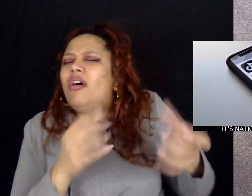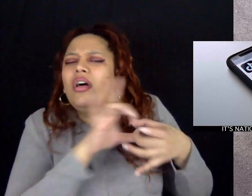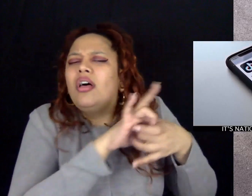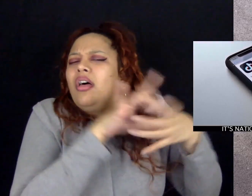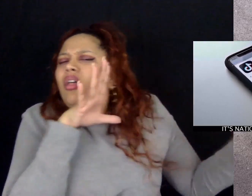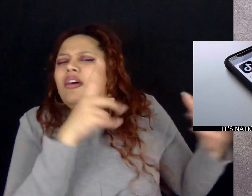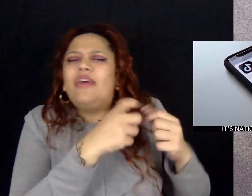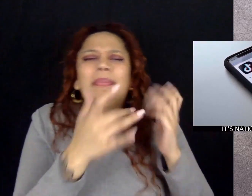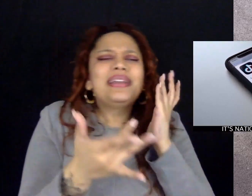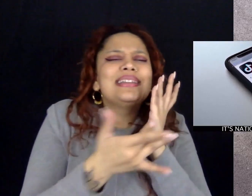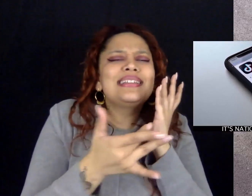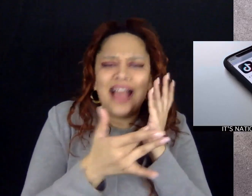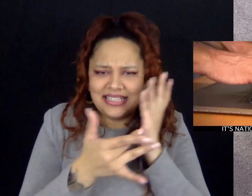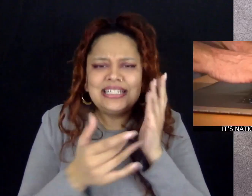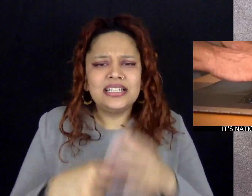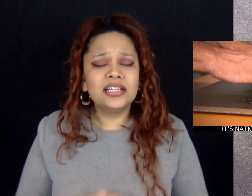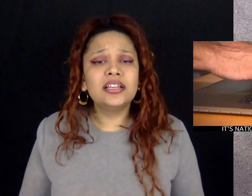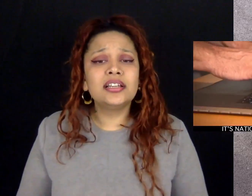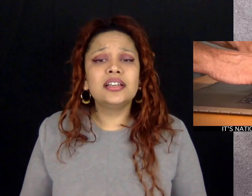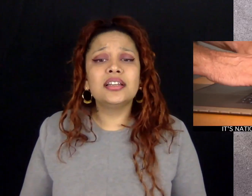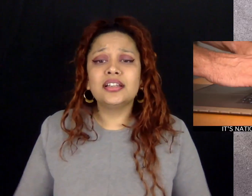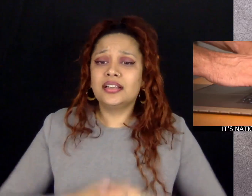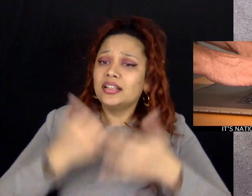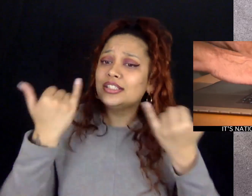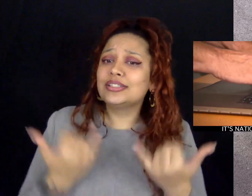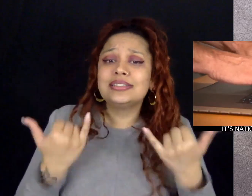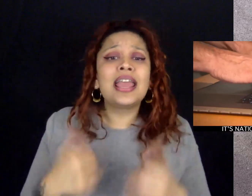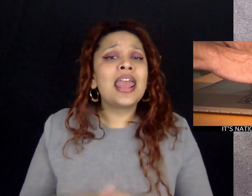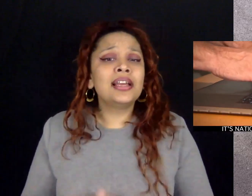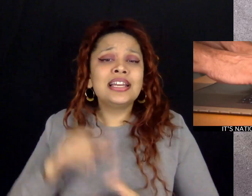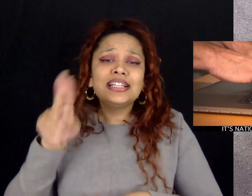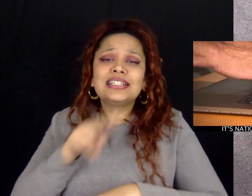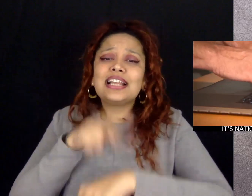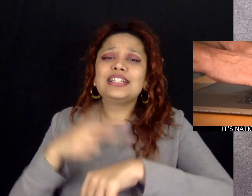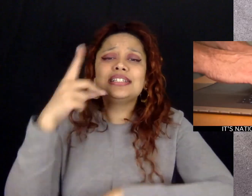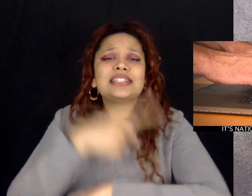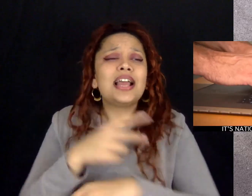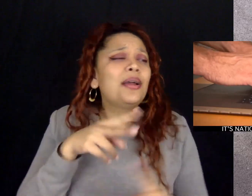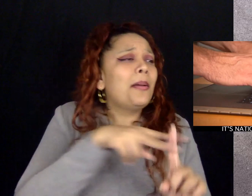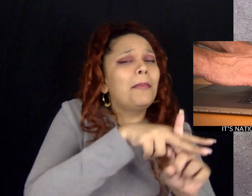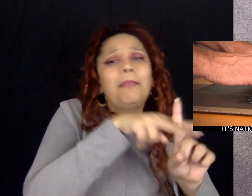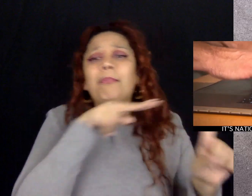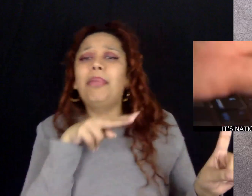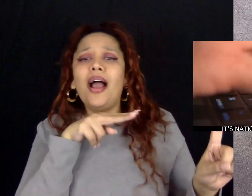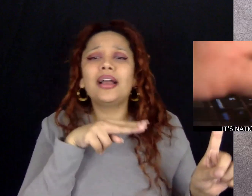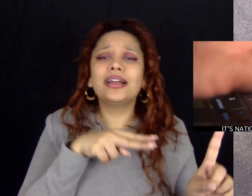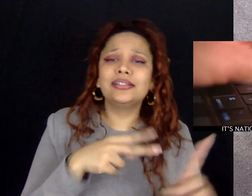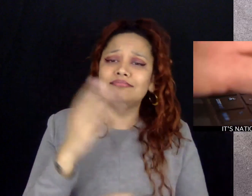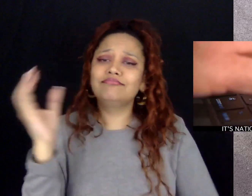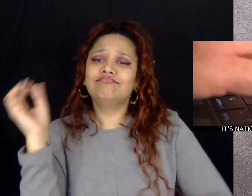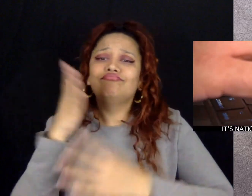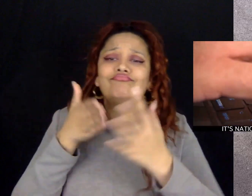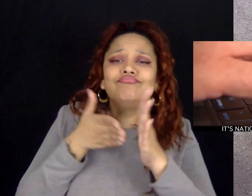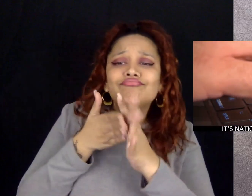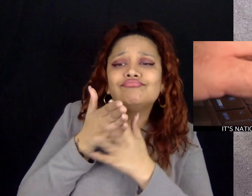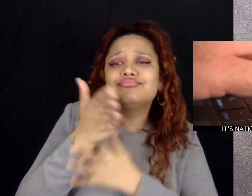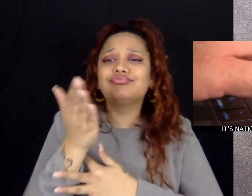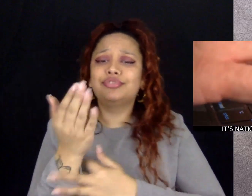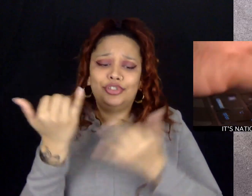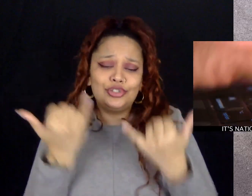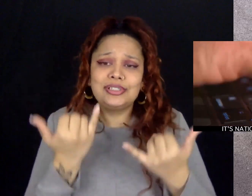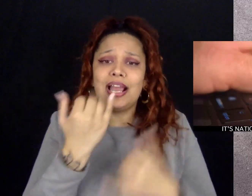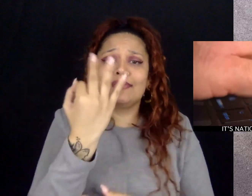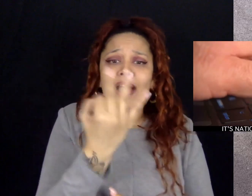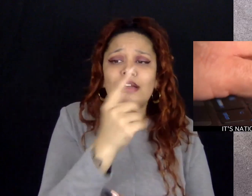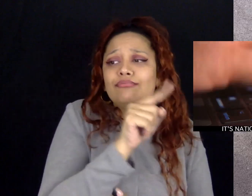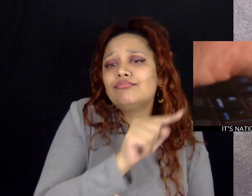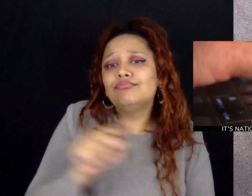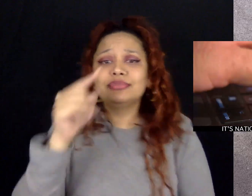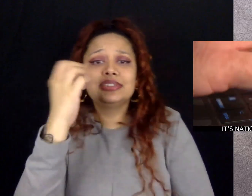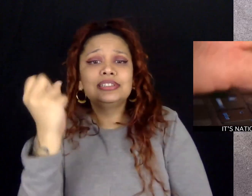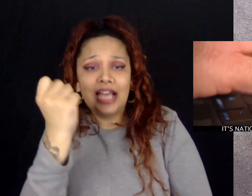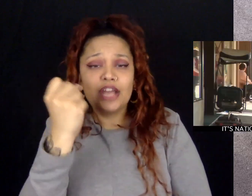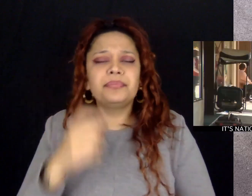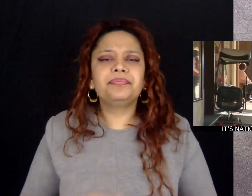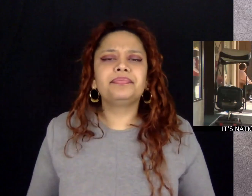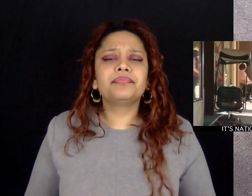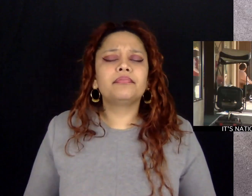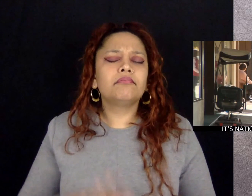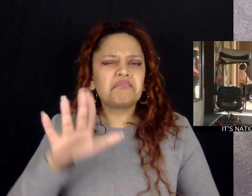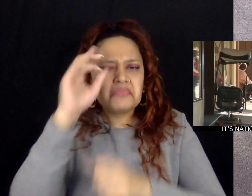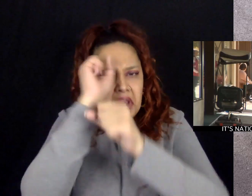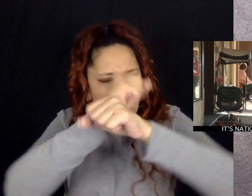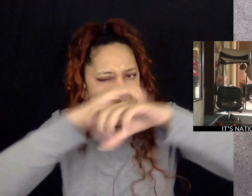get ready to spend a full day unplugging from technology national day of unplugging runs